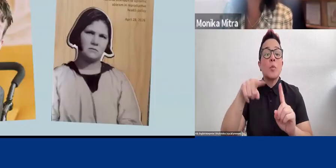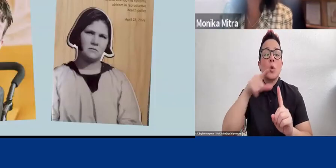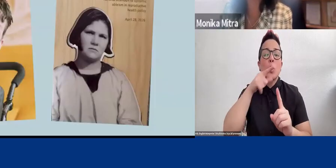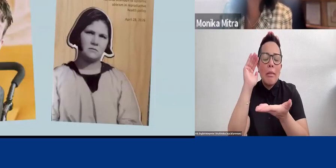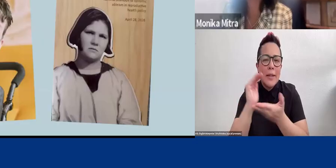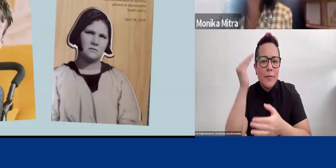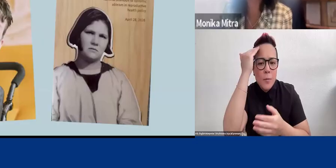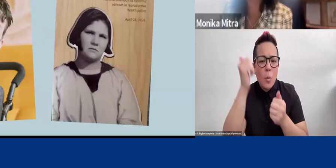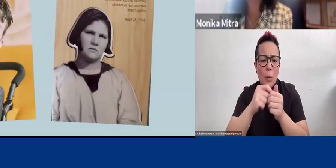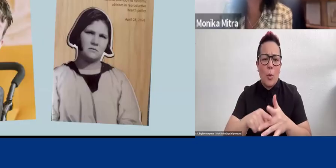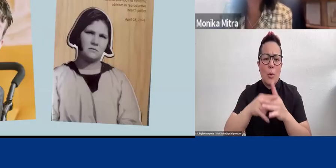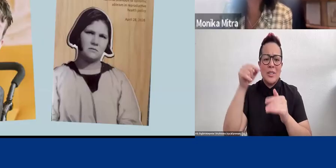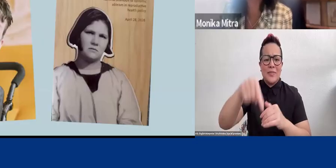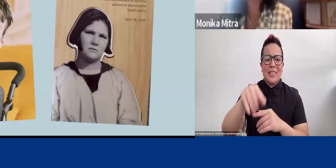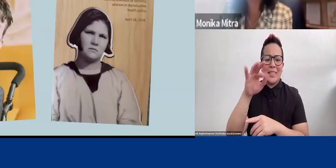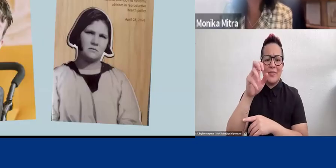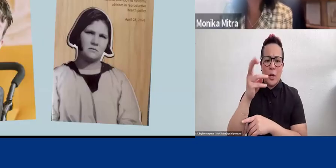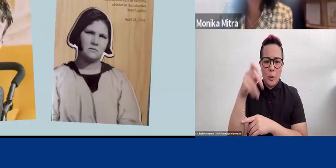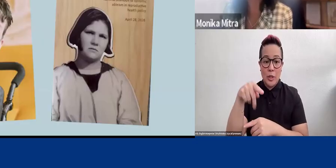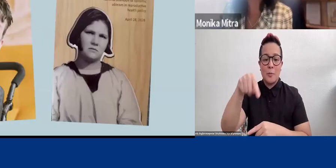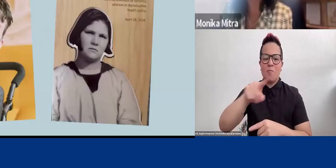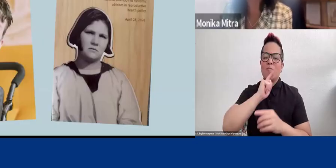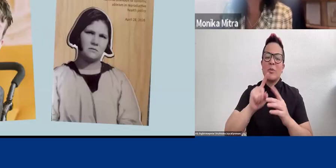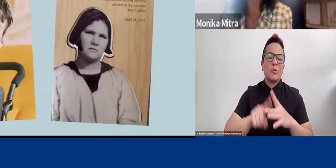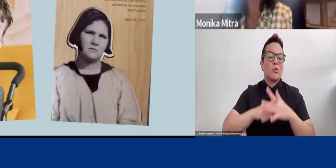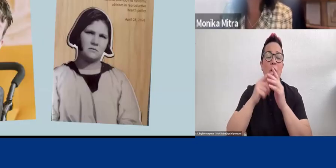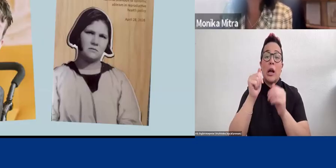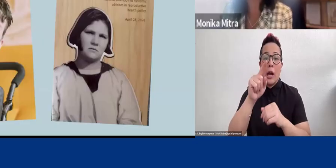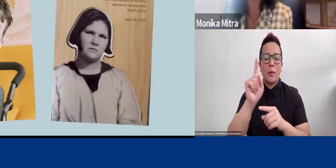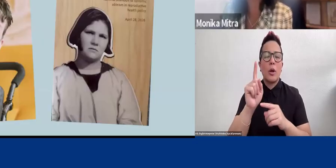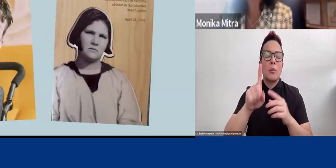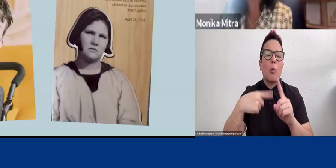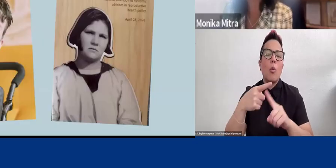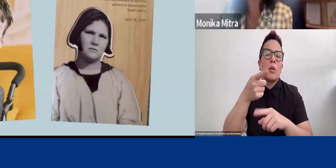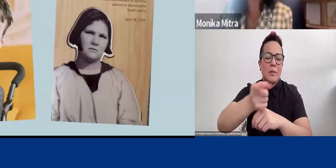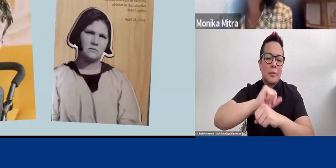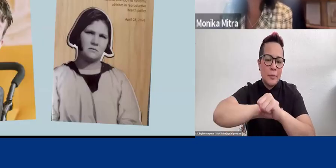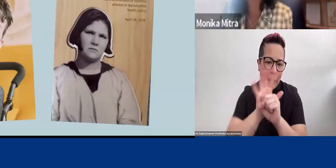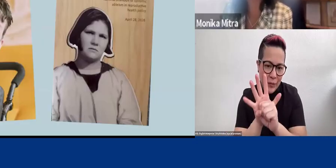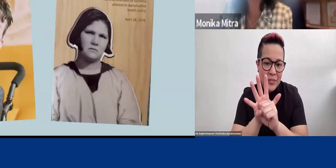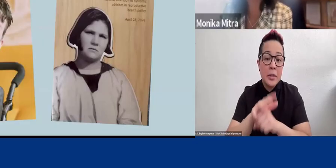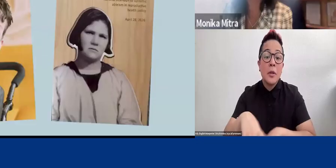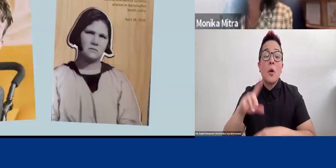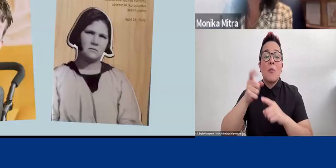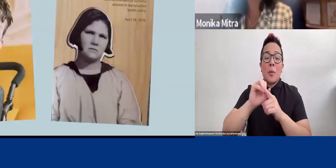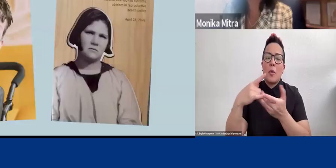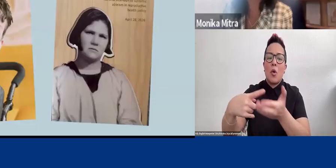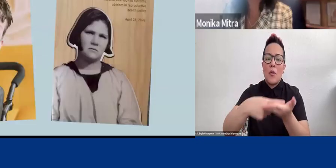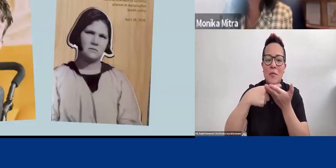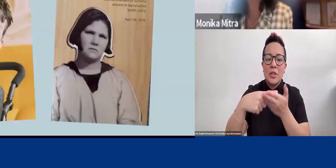at a Brandeis event honoring Rebecca Cokley as our Richmond Distinguished Fellow. During that